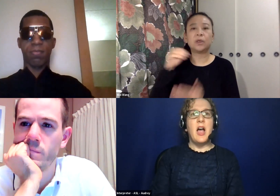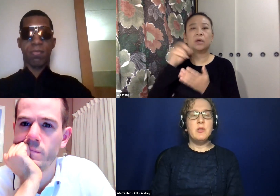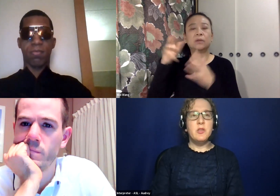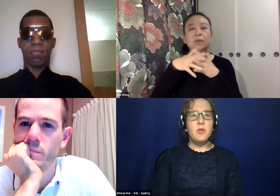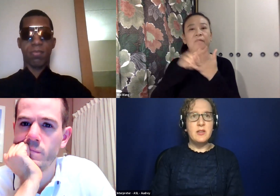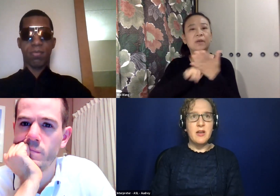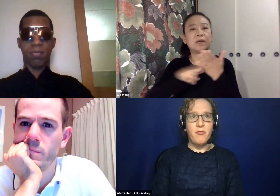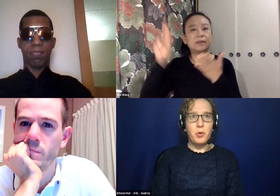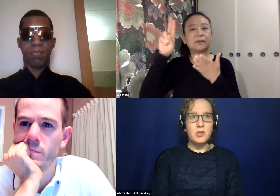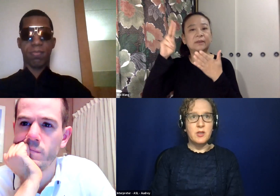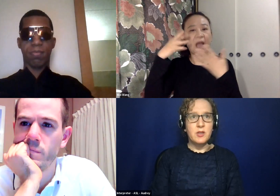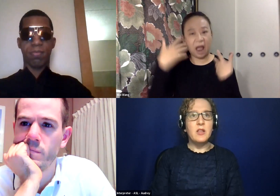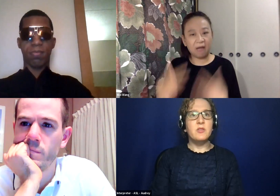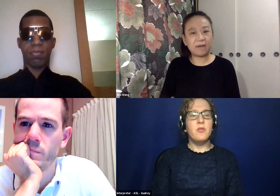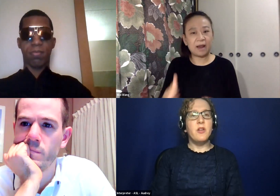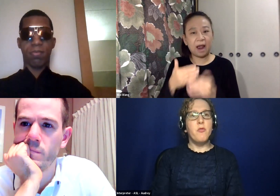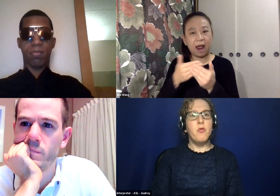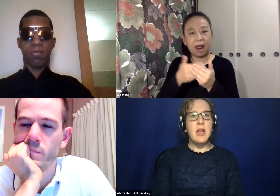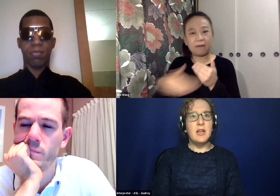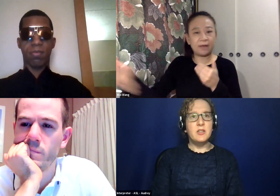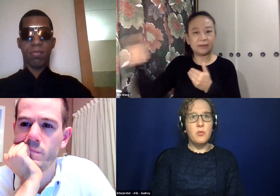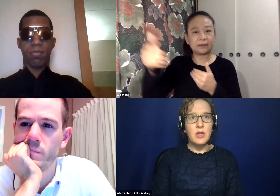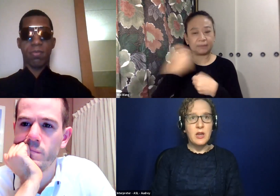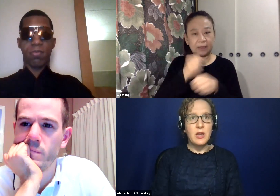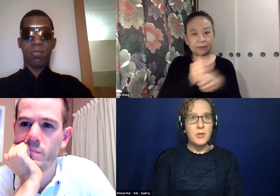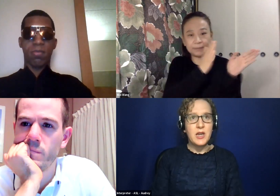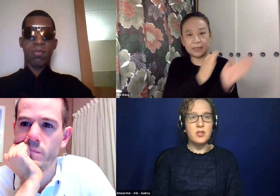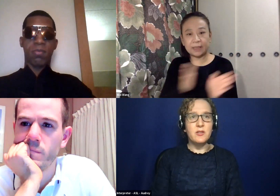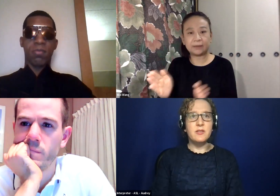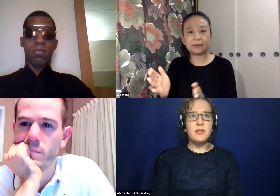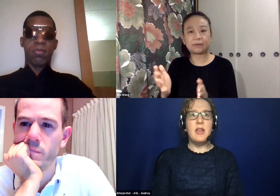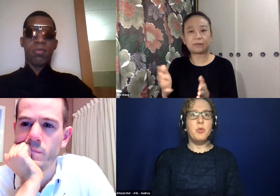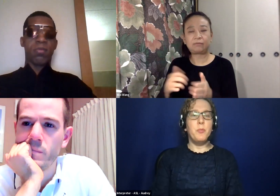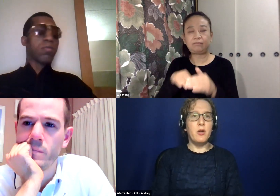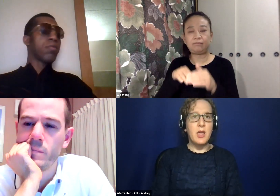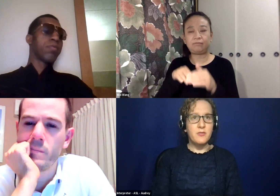I was the only deaf person and so therefore, I had to get accommodations and prepare ahead